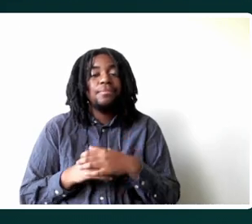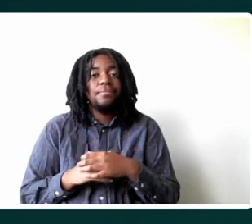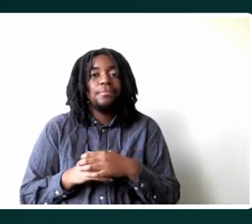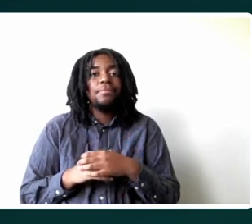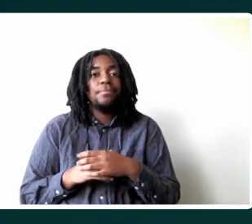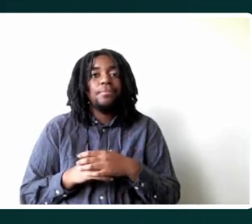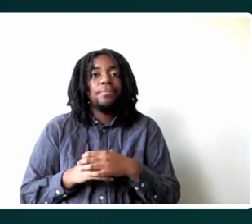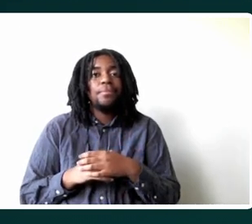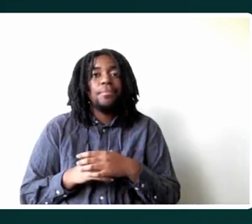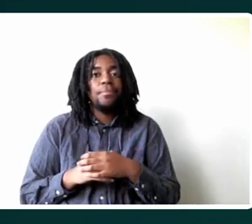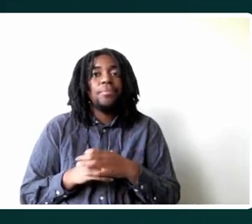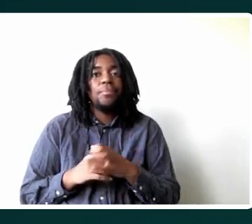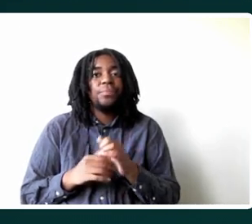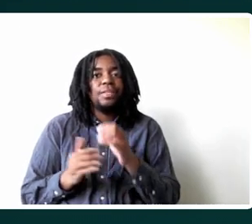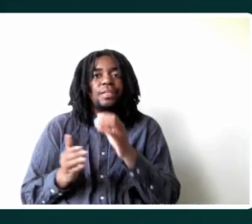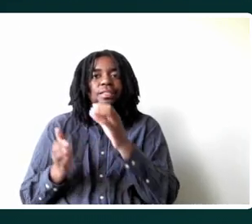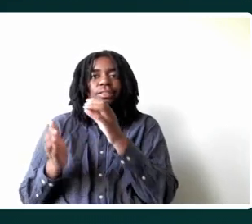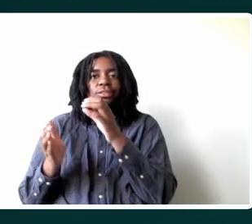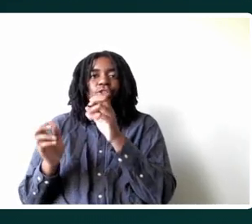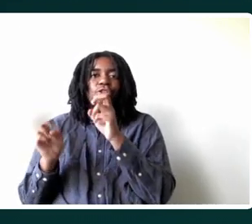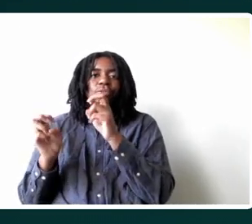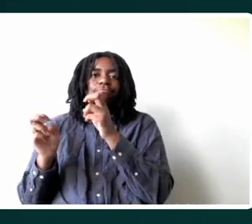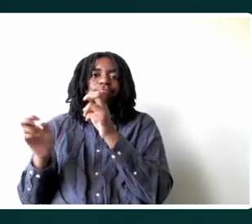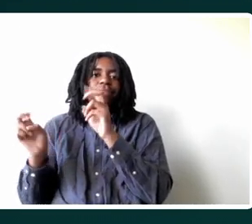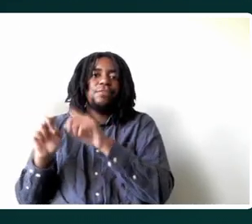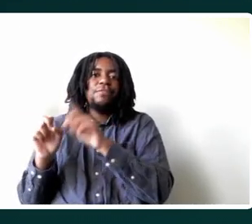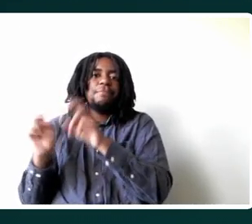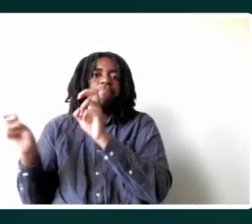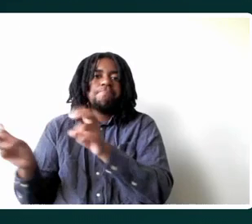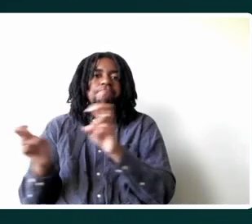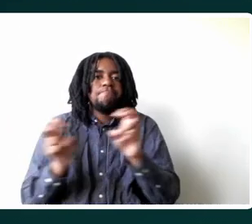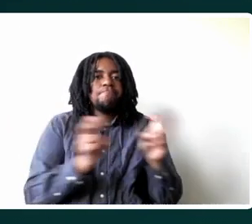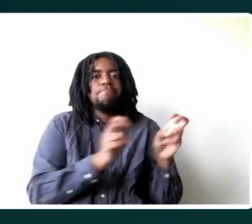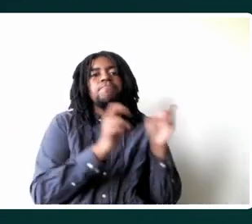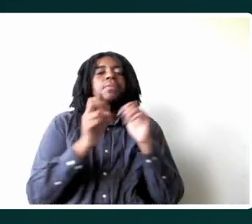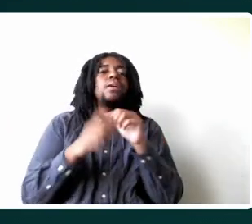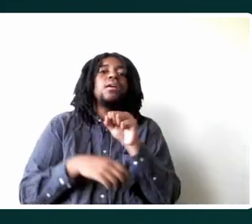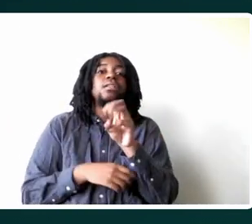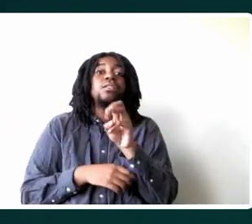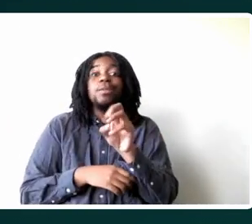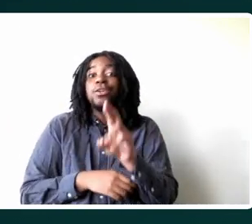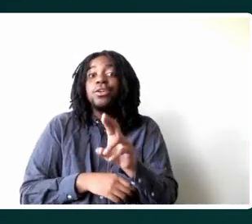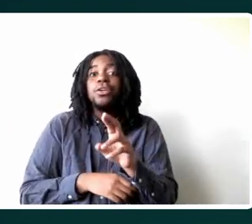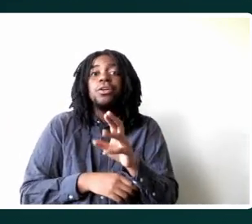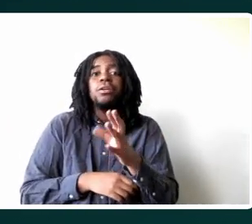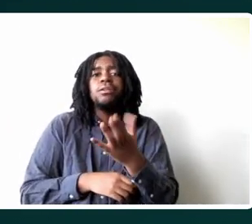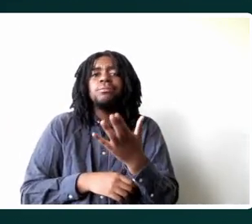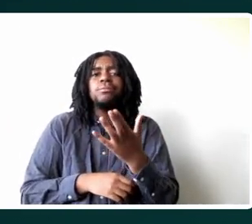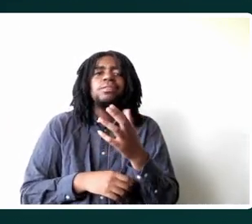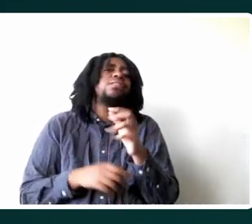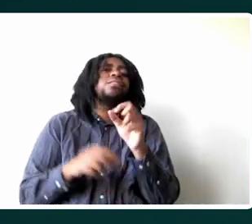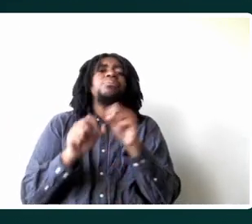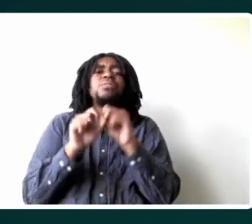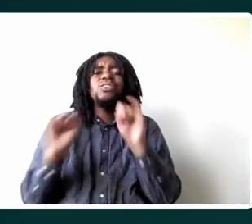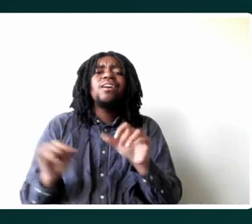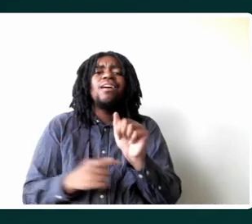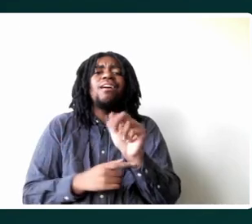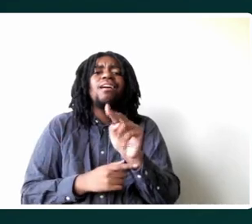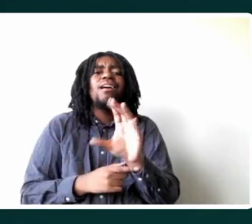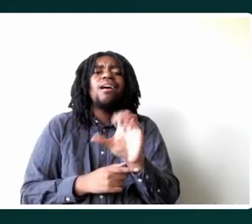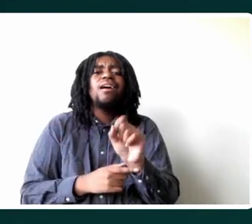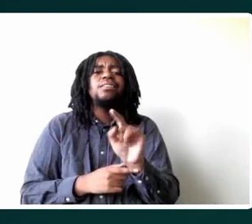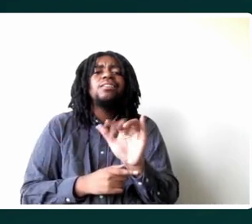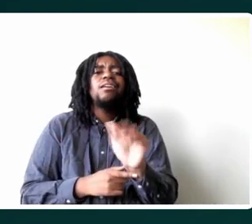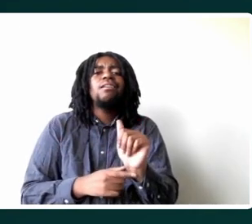highlights a little different theme. Samir, what is the Smithsonian Anacostia Community Museum?